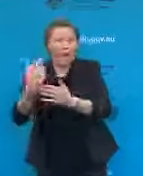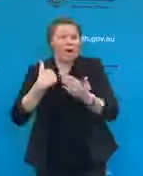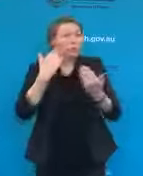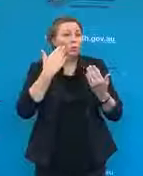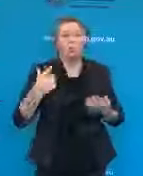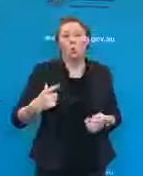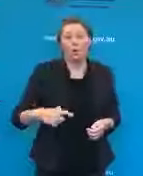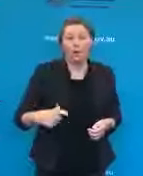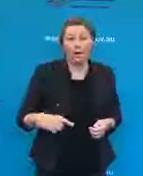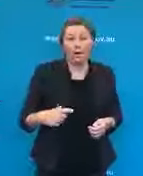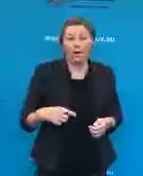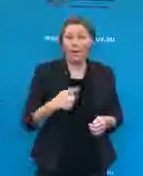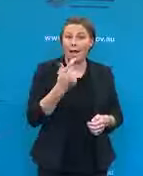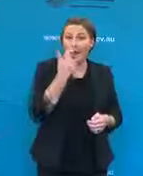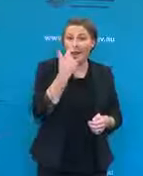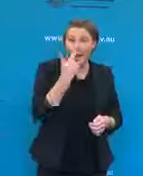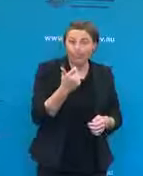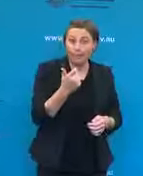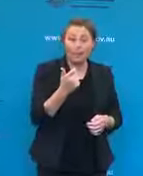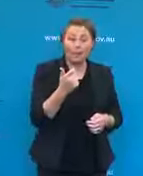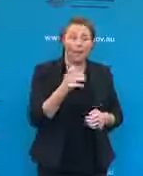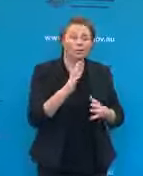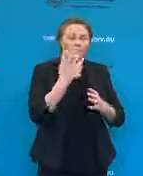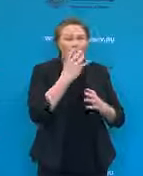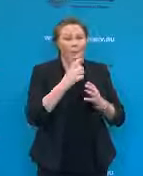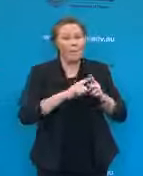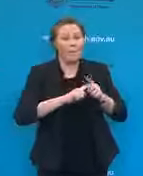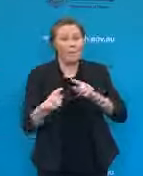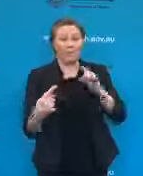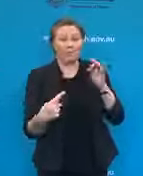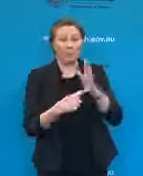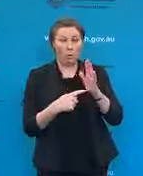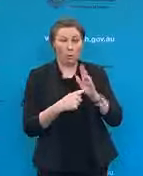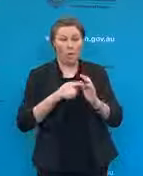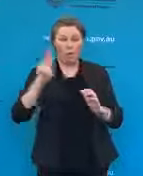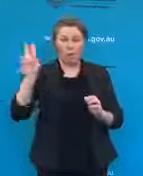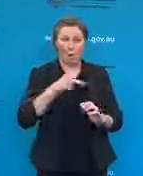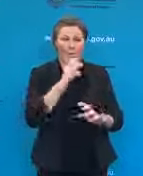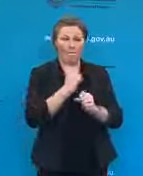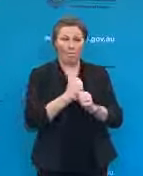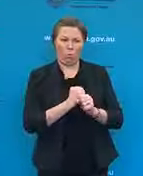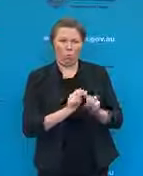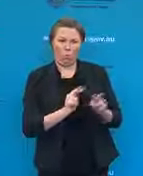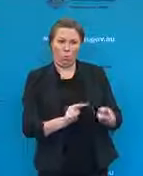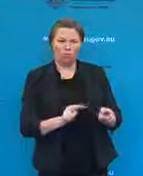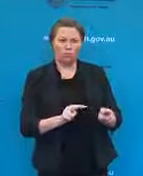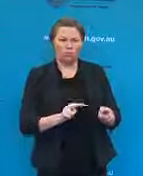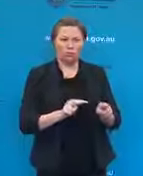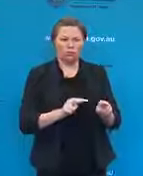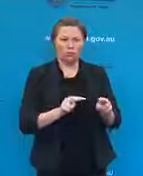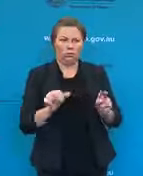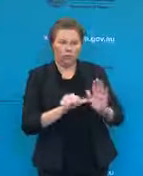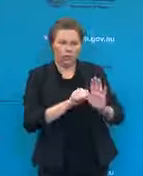important thing is that everybody both states have really good public health responses. New South Wales has had to do responses like Victoria, remember the